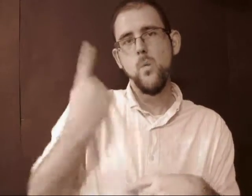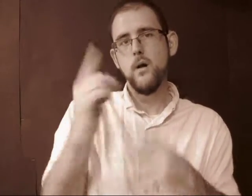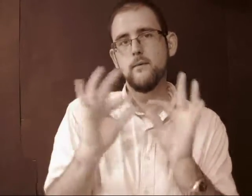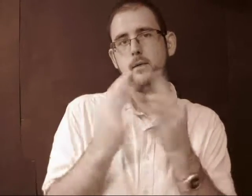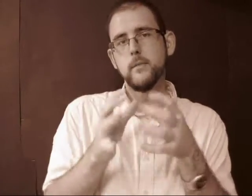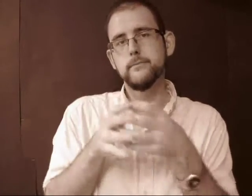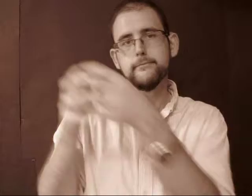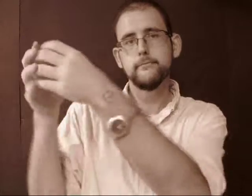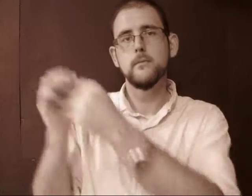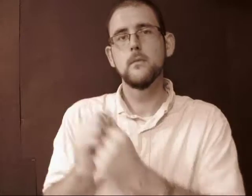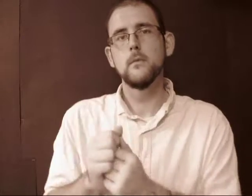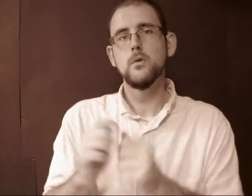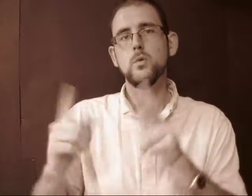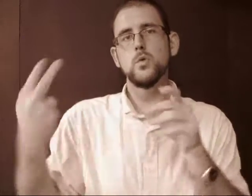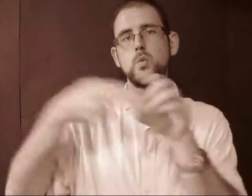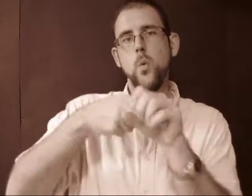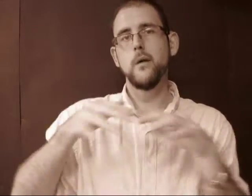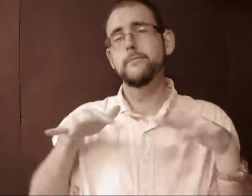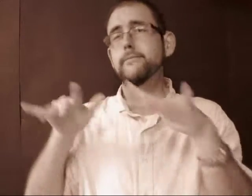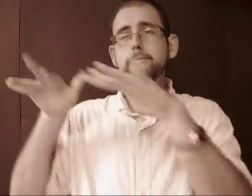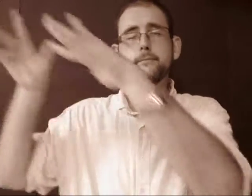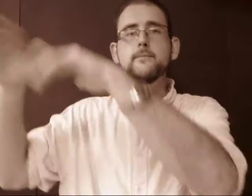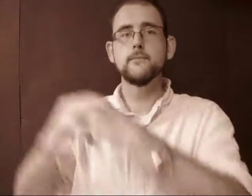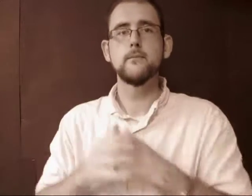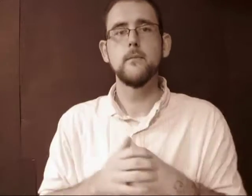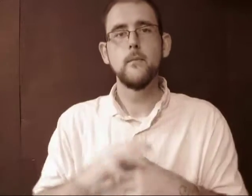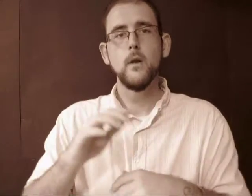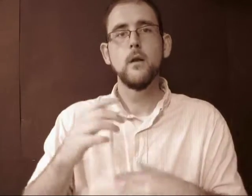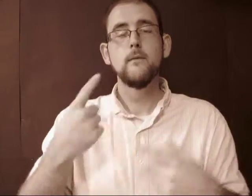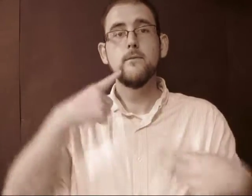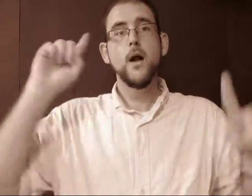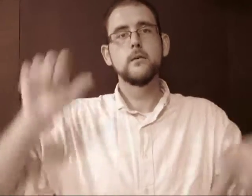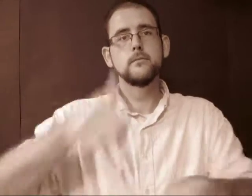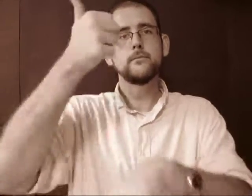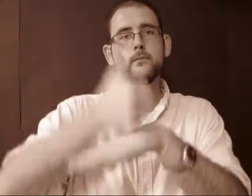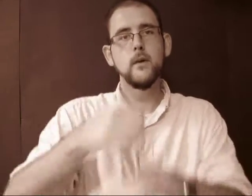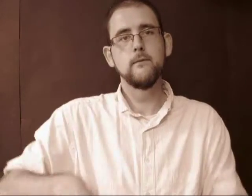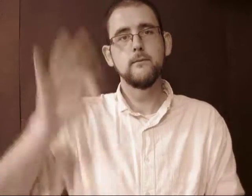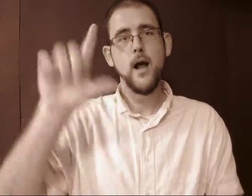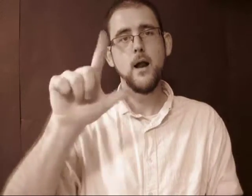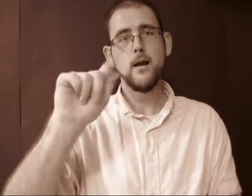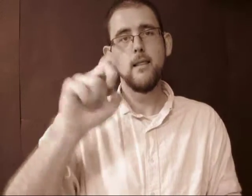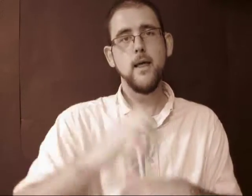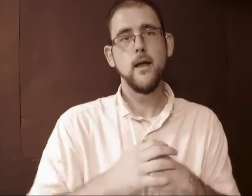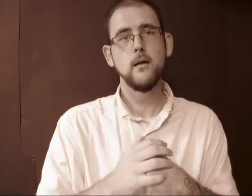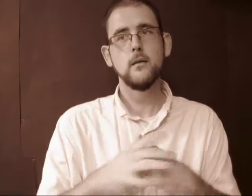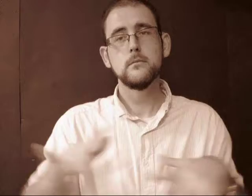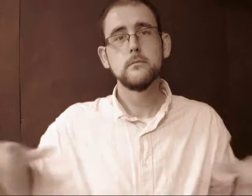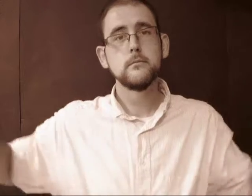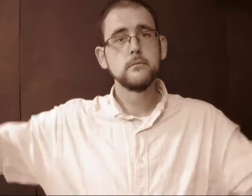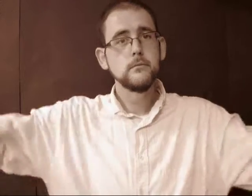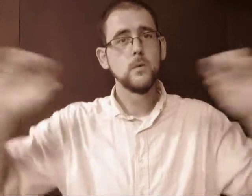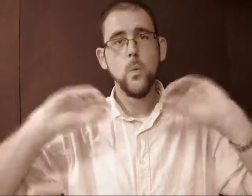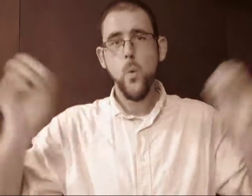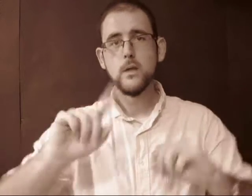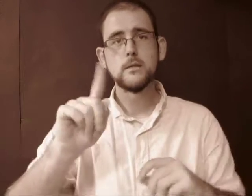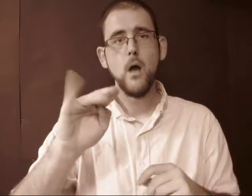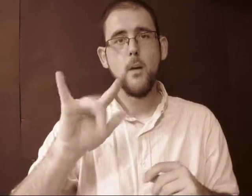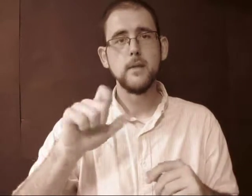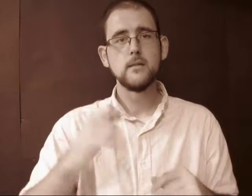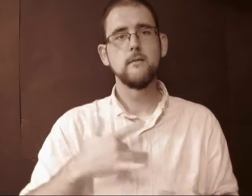including one family, which settles on the edge of a lake with no zombies around.